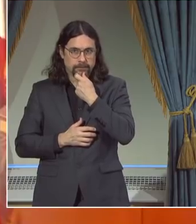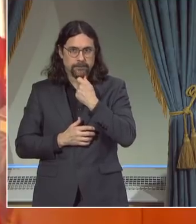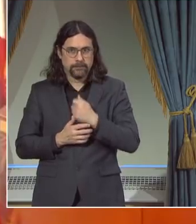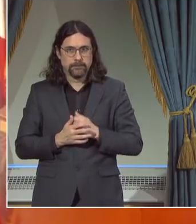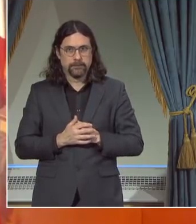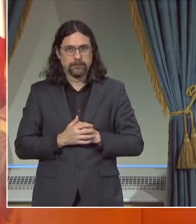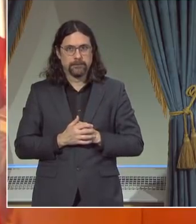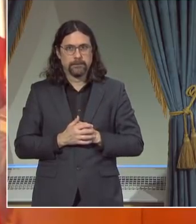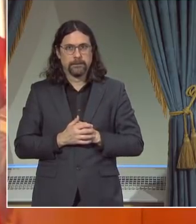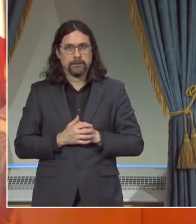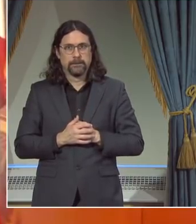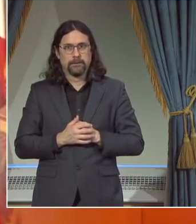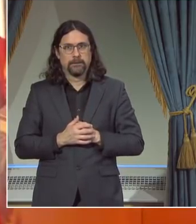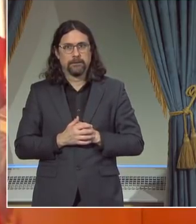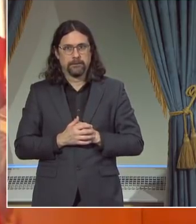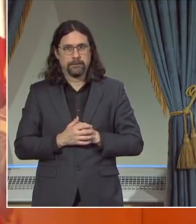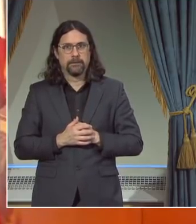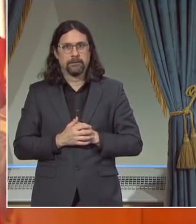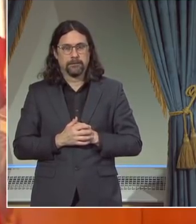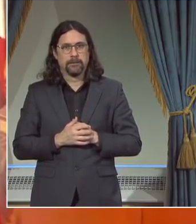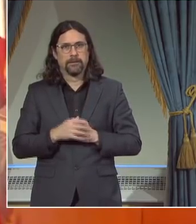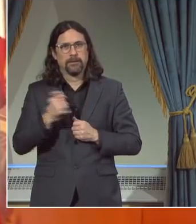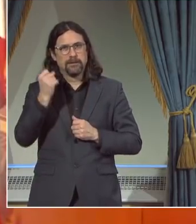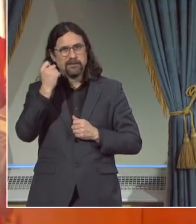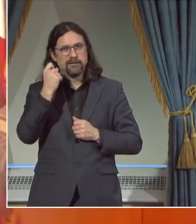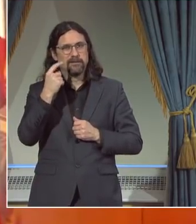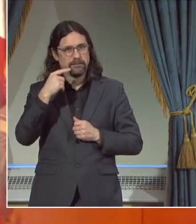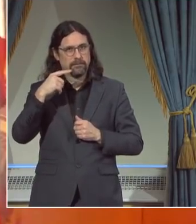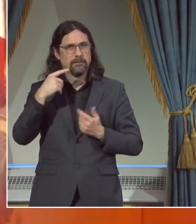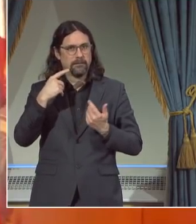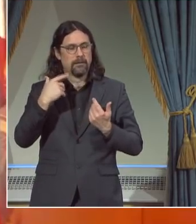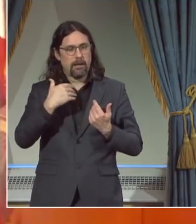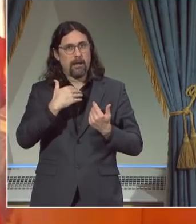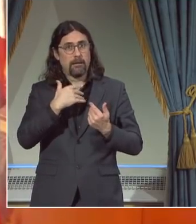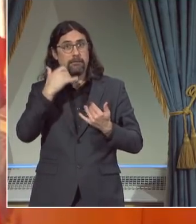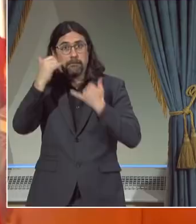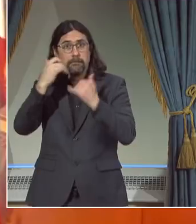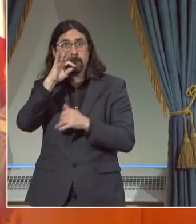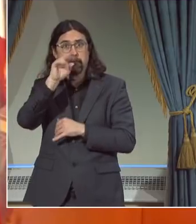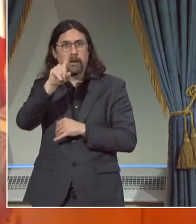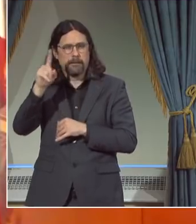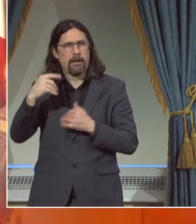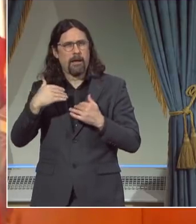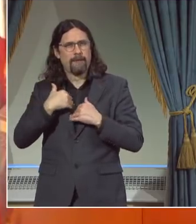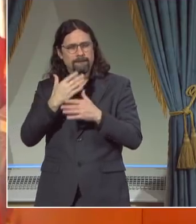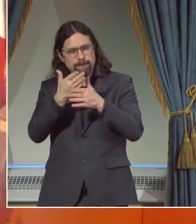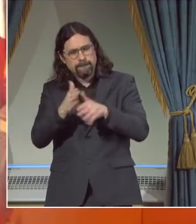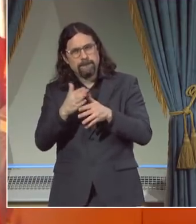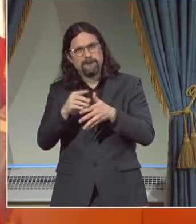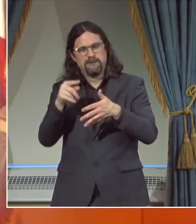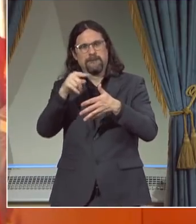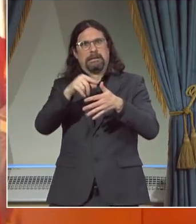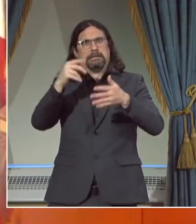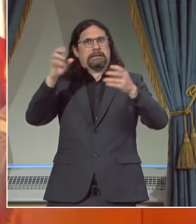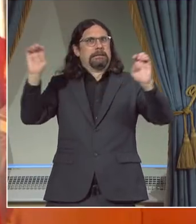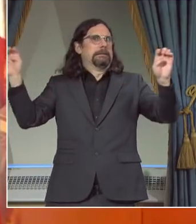CALLS FOR HELP. ATHT'S HAPPENING NOW. AS FAR AS THE FIREFIGHTERS, FIREFIGHTERS ARE